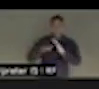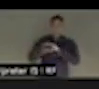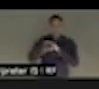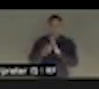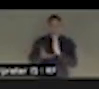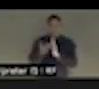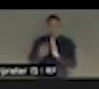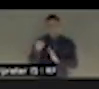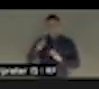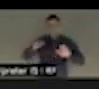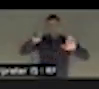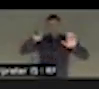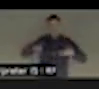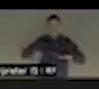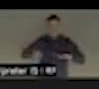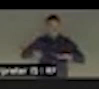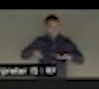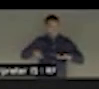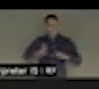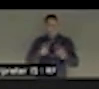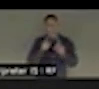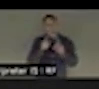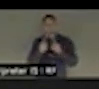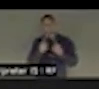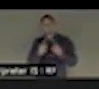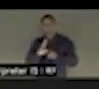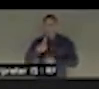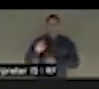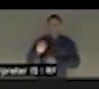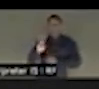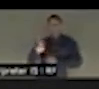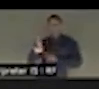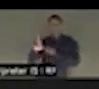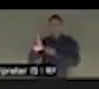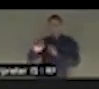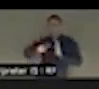The main name of the project is to make better use of the accessibility